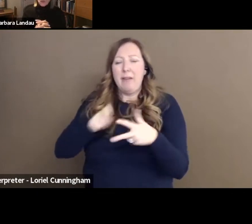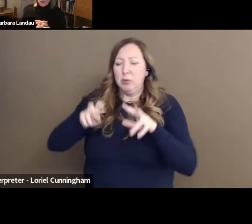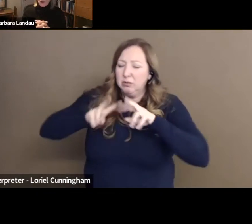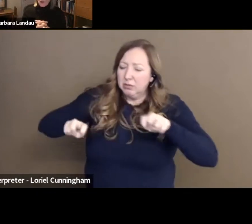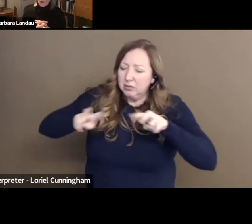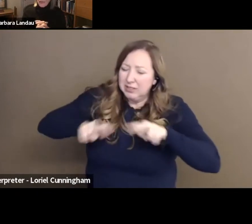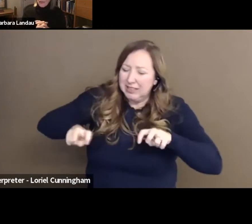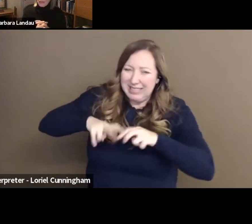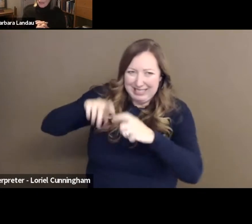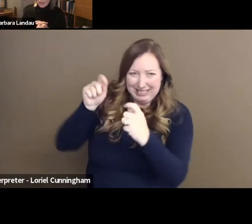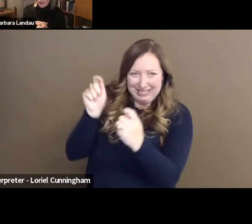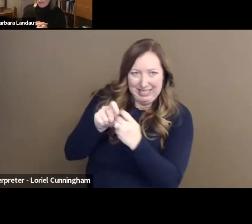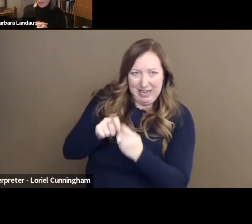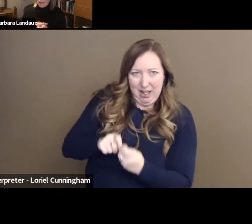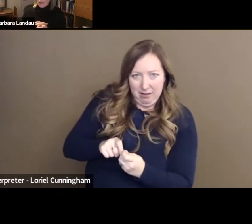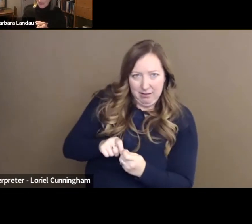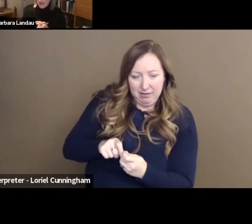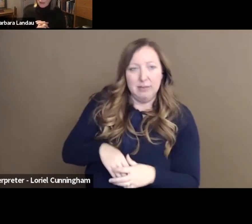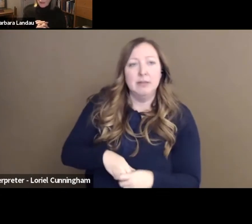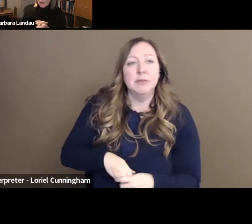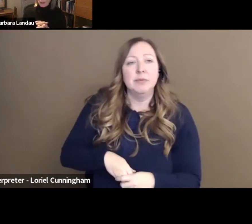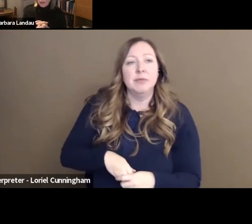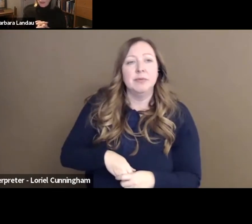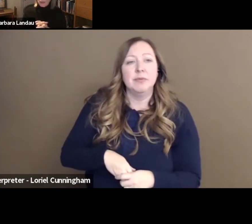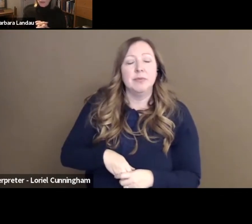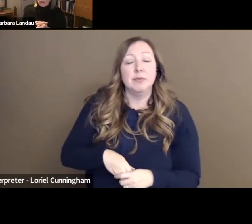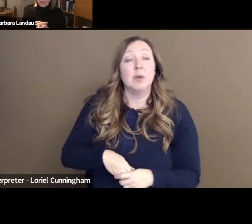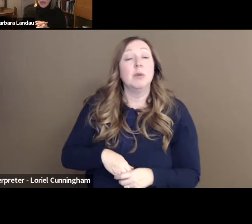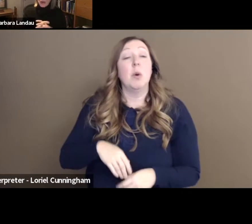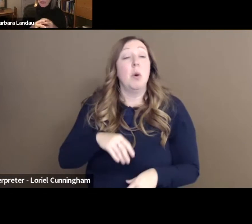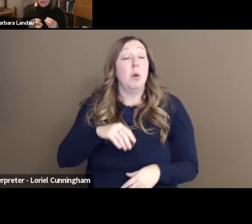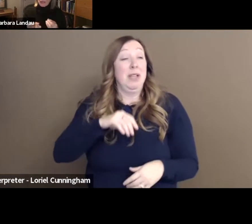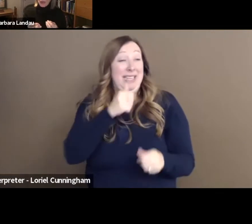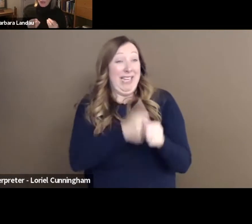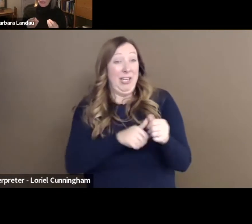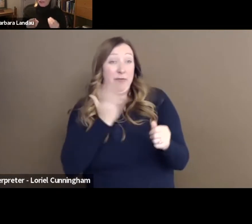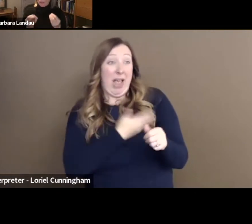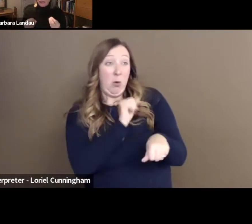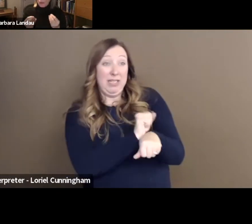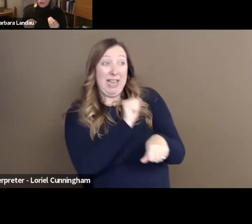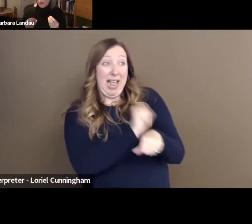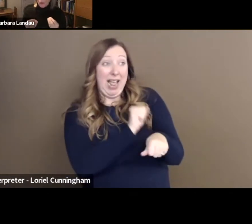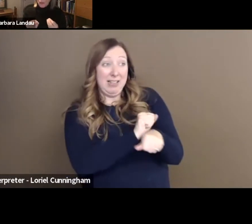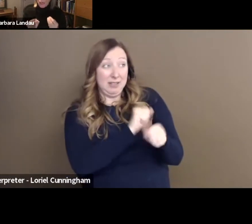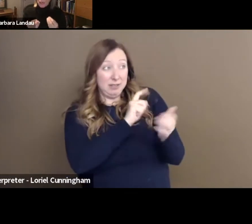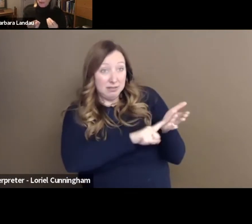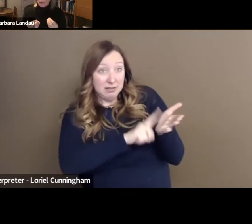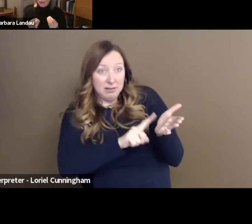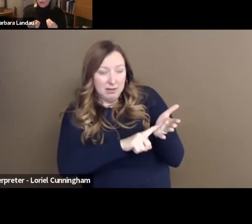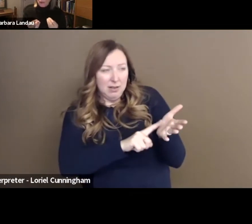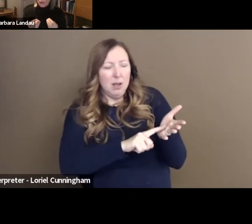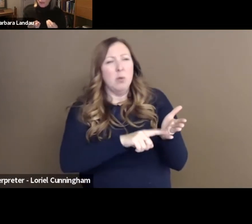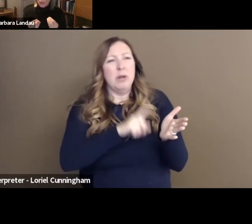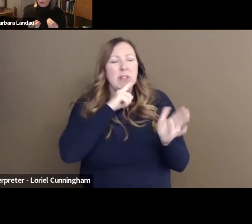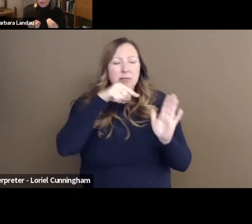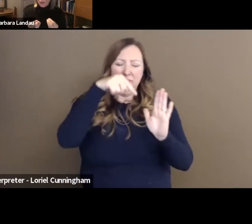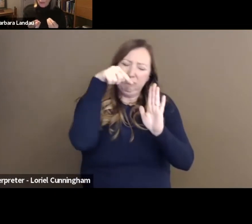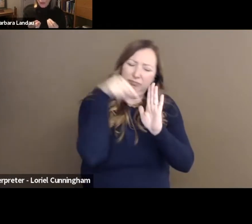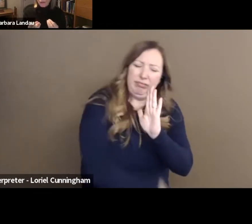so we take every single task that we use and we examine its micro structure we